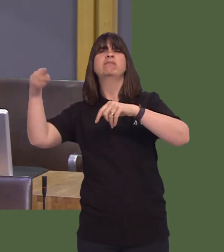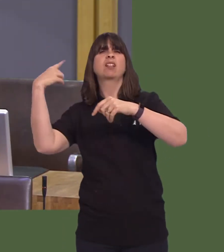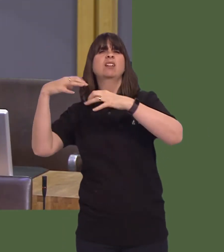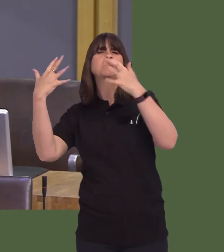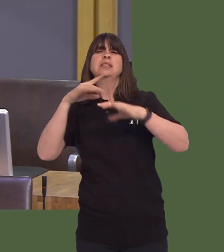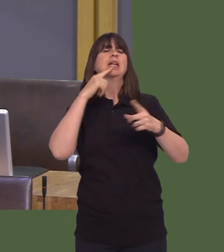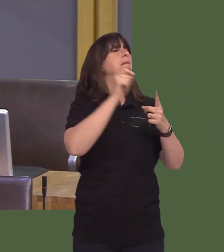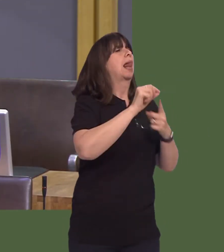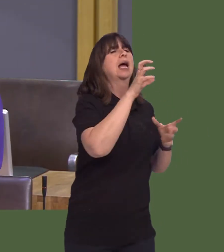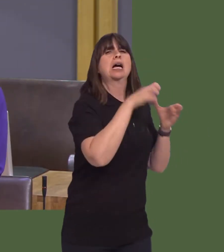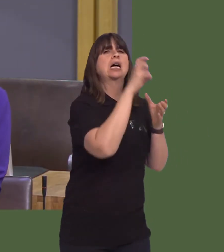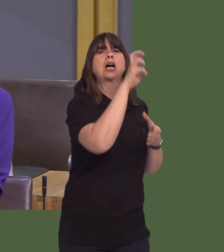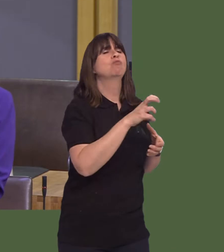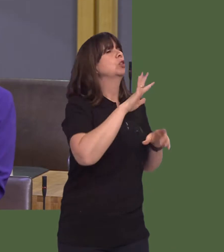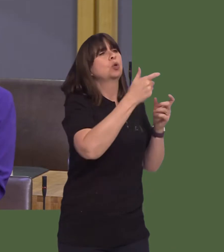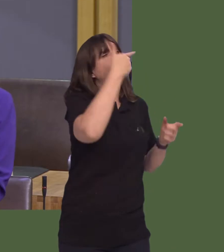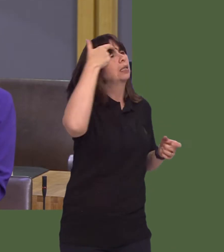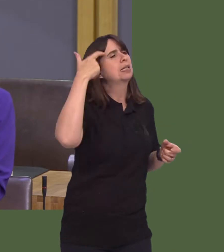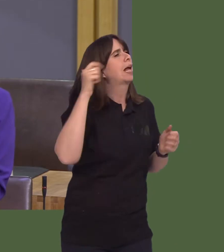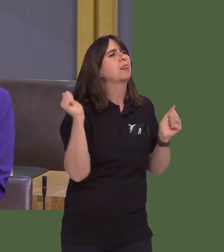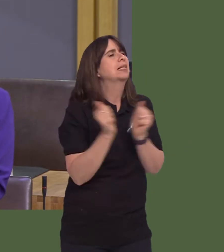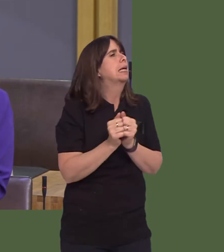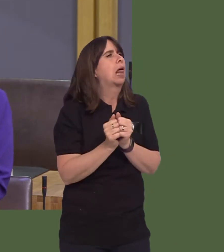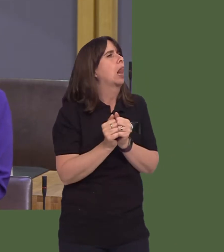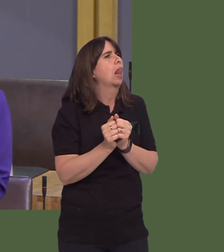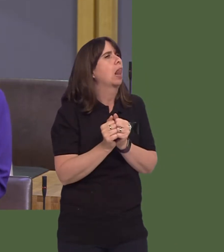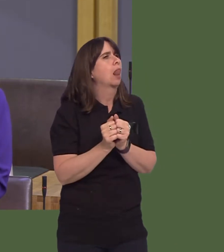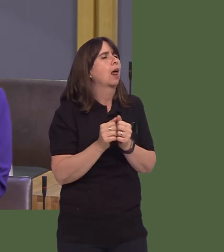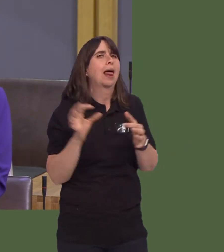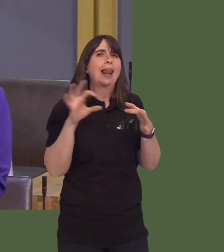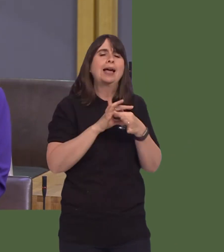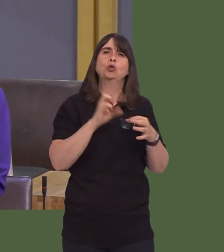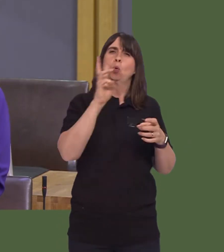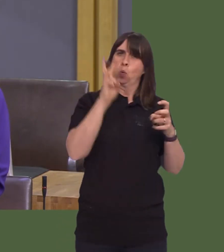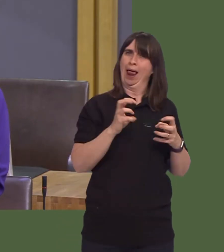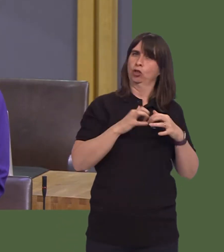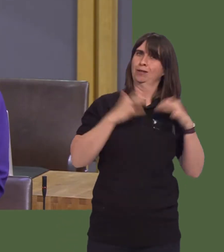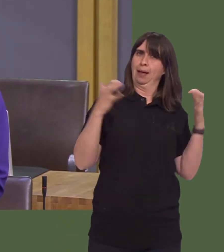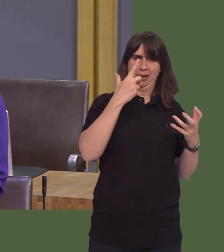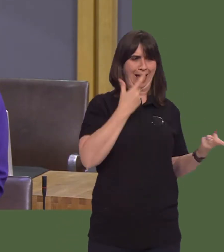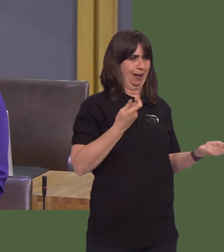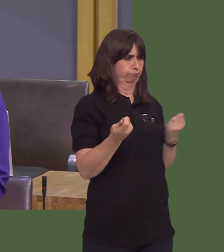of this deal when it came to the powers of this Assembly and its ability to withhold consent.